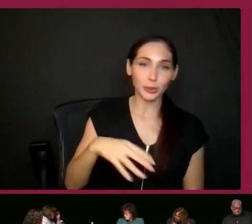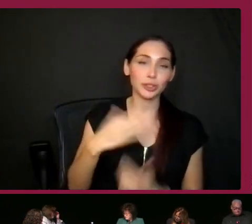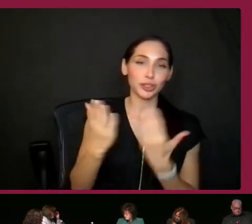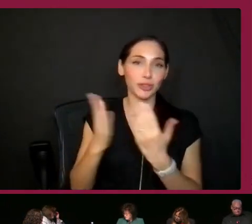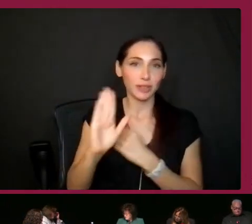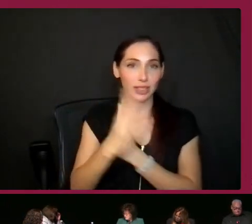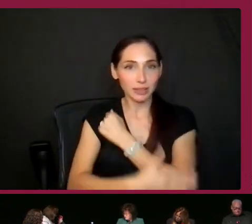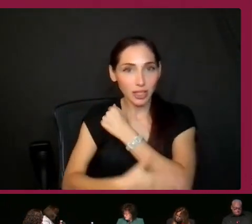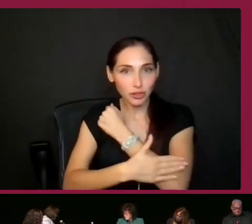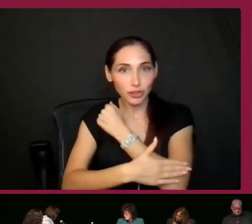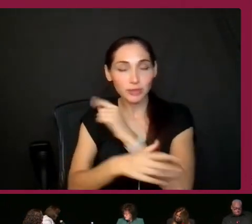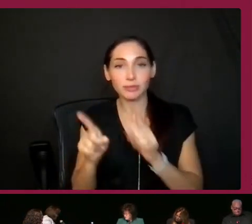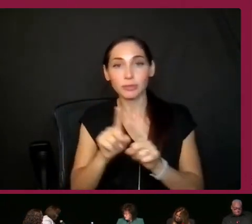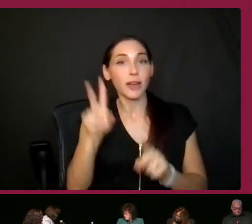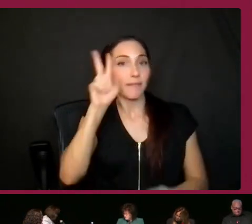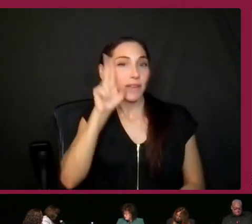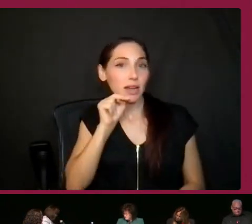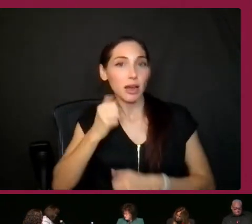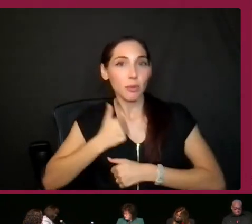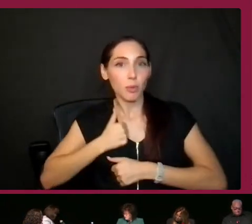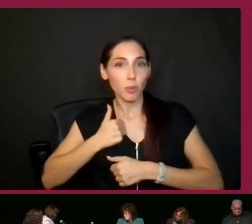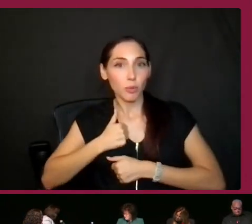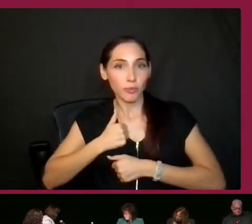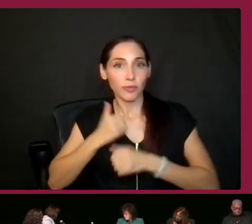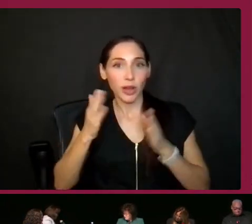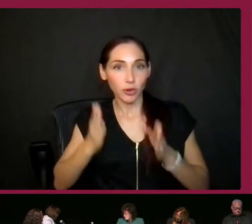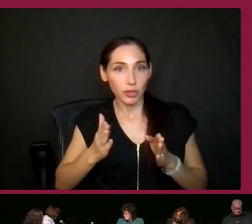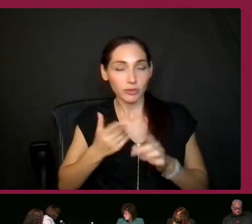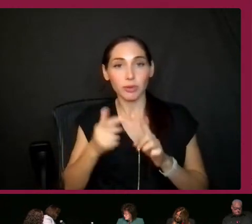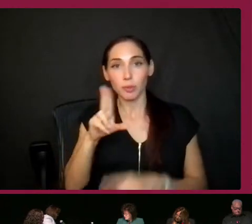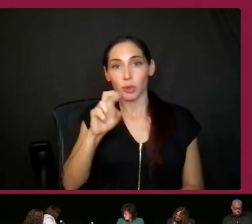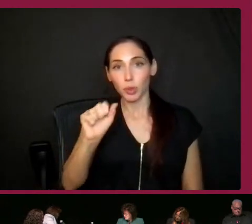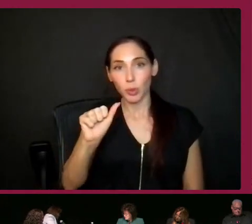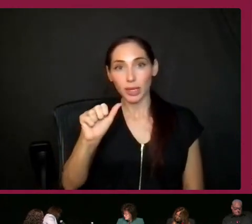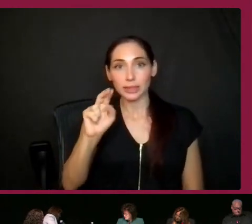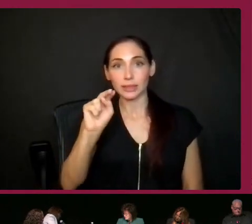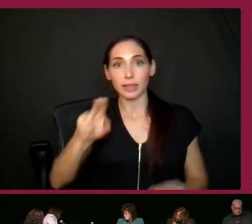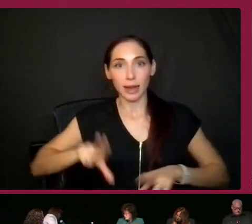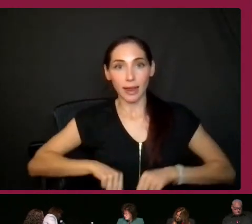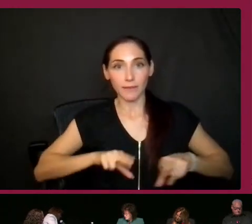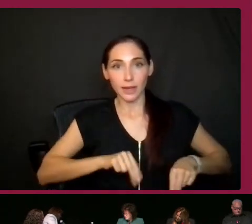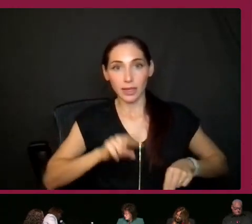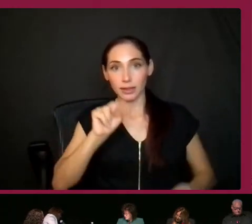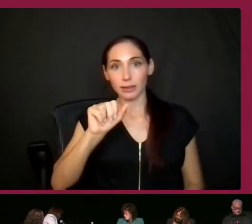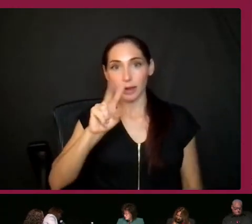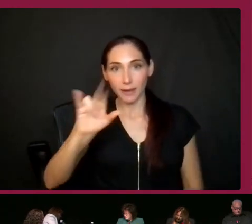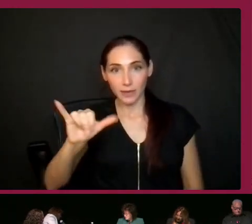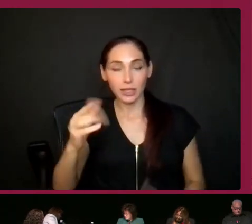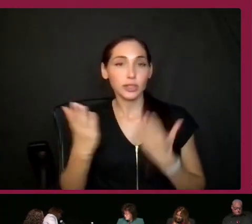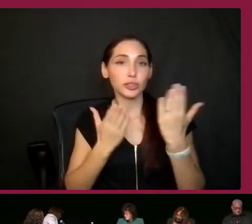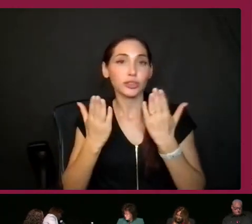Vietnam War veteran of the U.S. Navy, and he served the EAFB